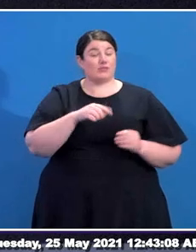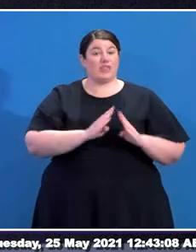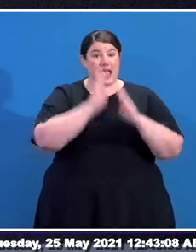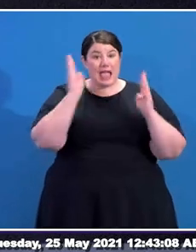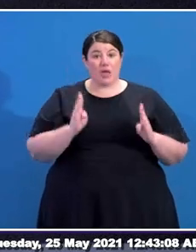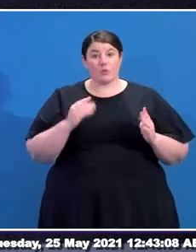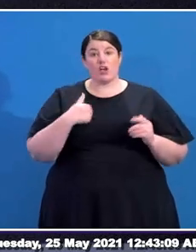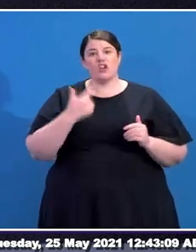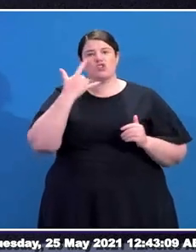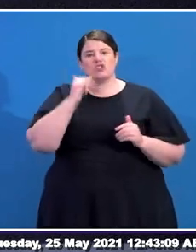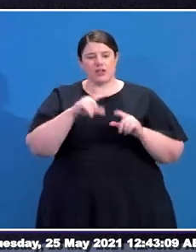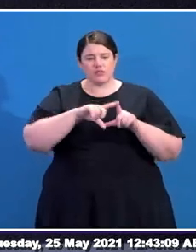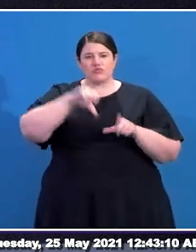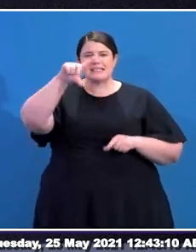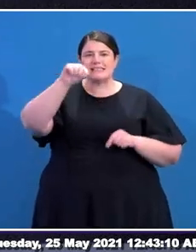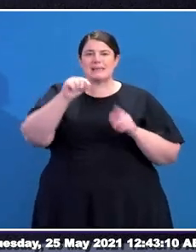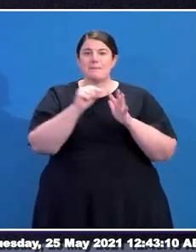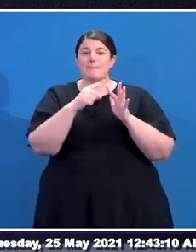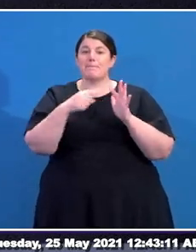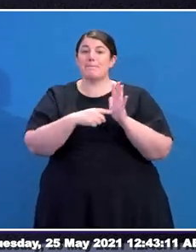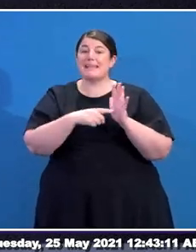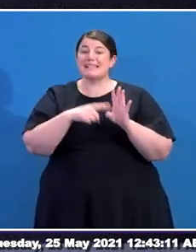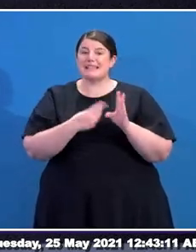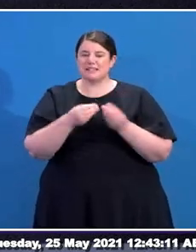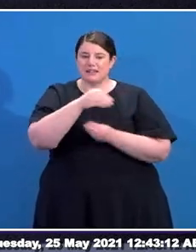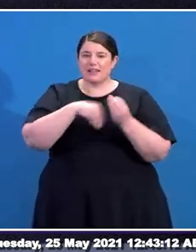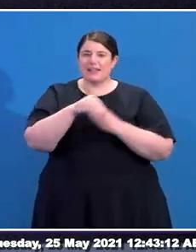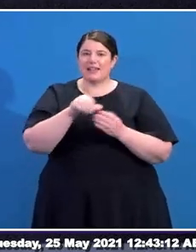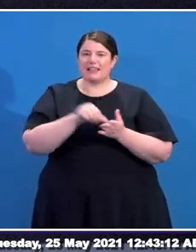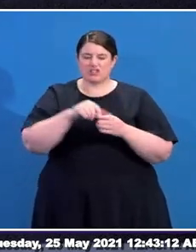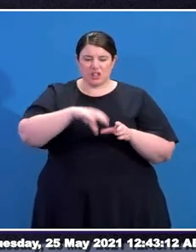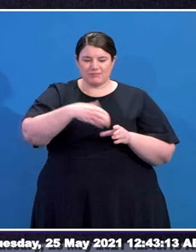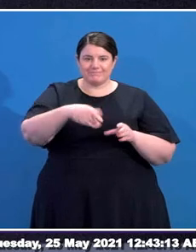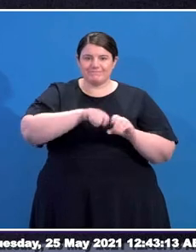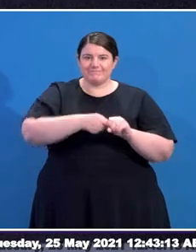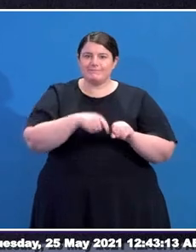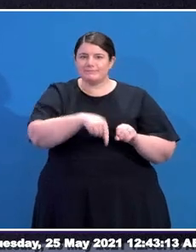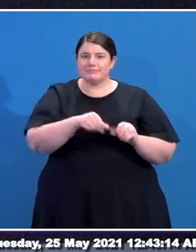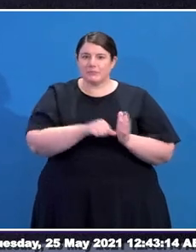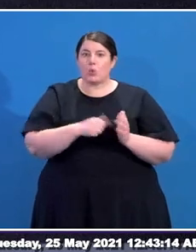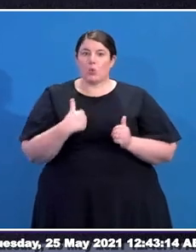petty cash receipts, because they keep petty cash receipts, we provide the cash,